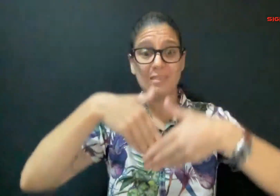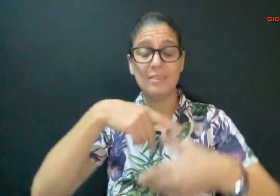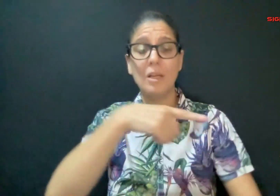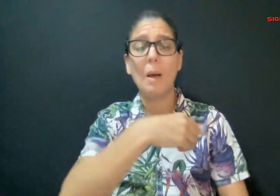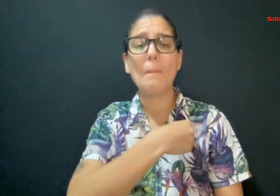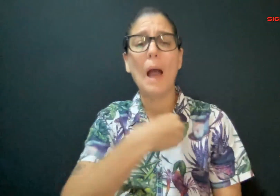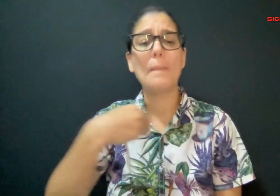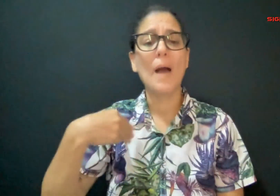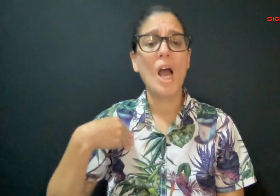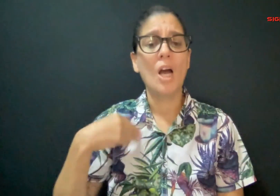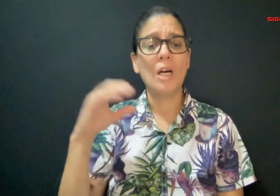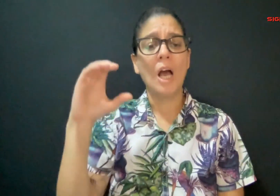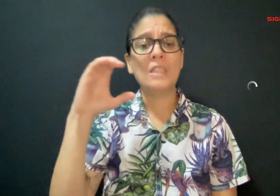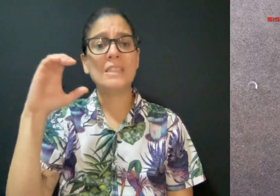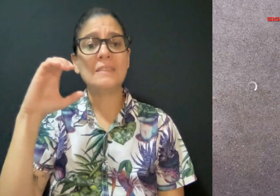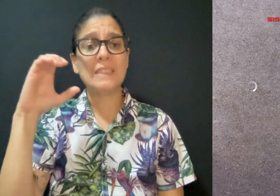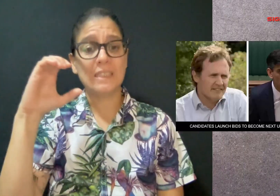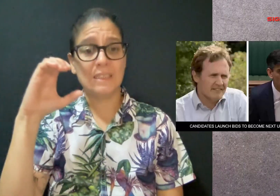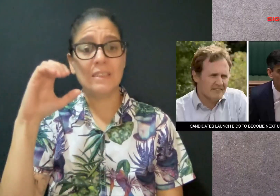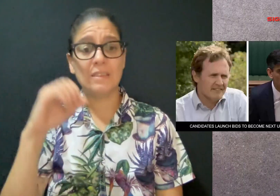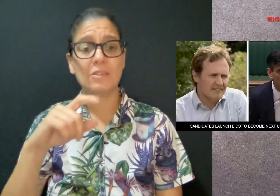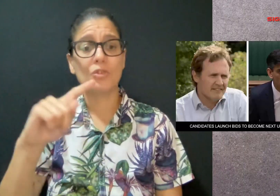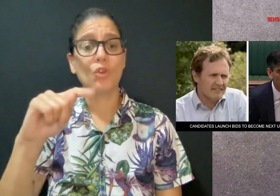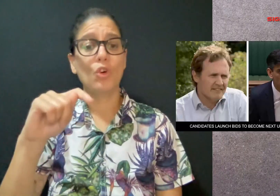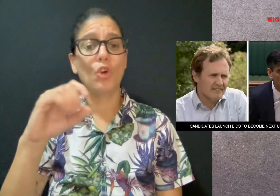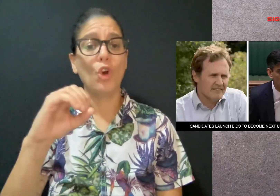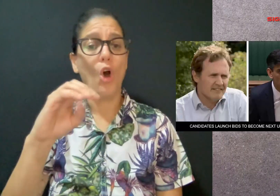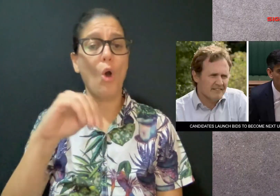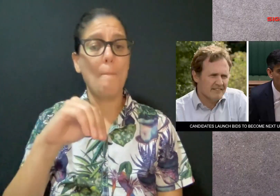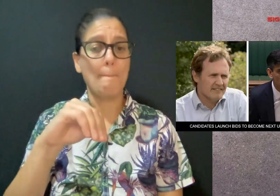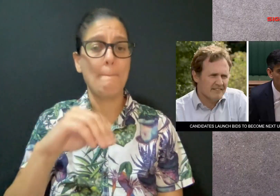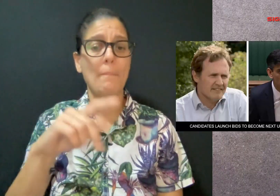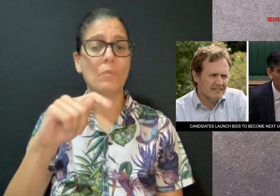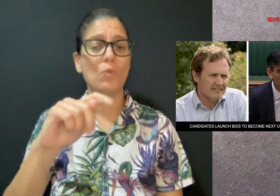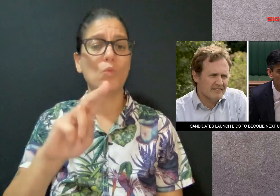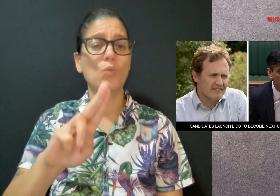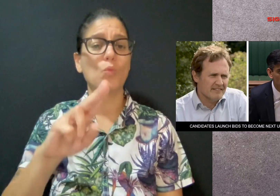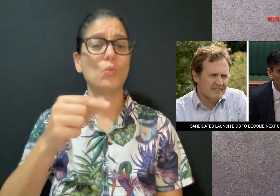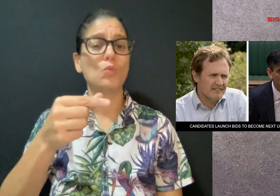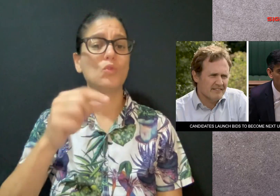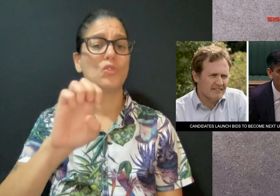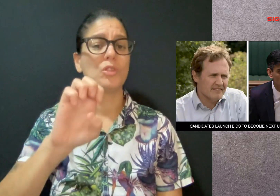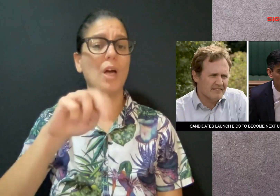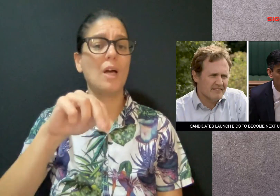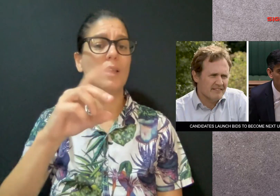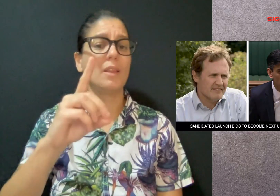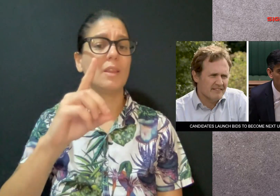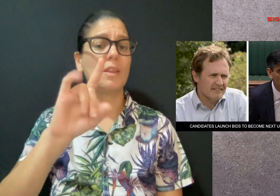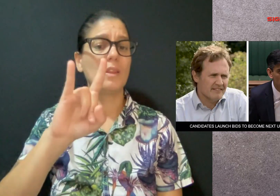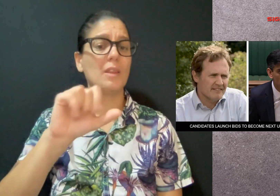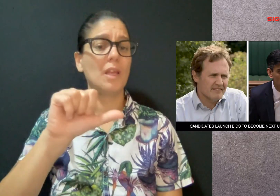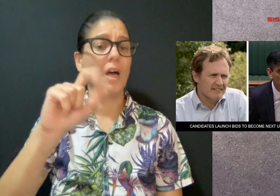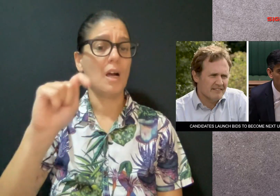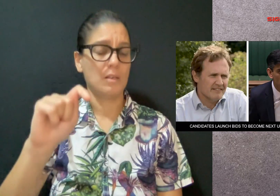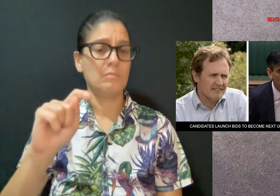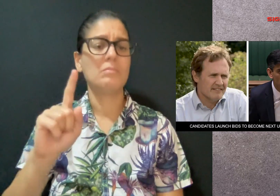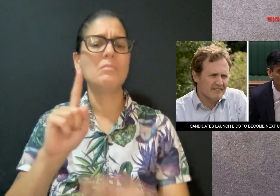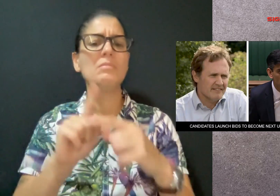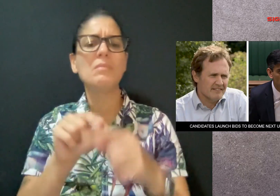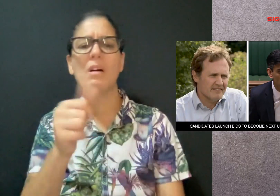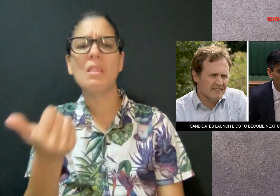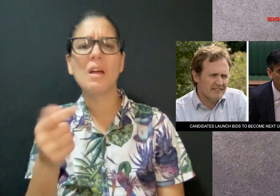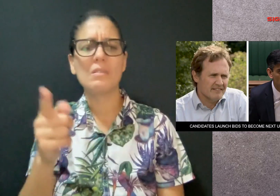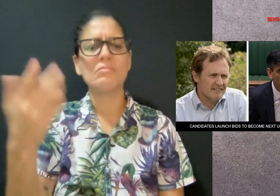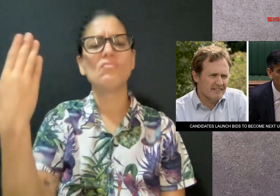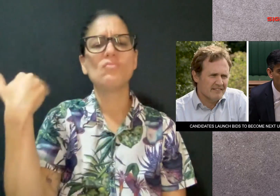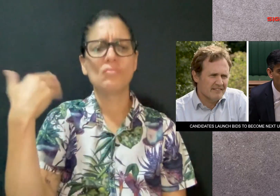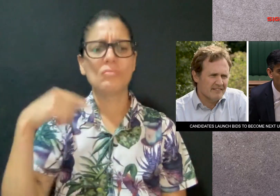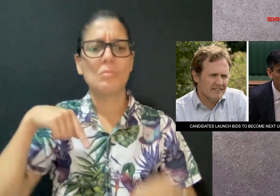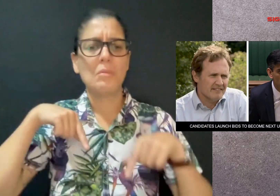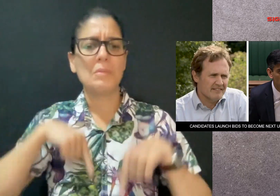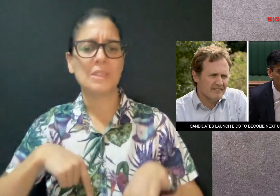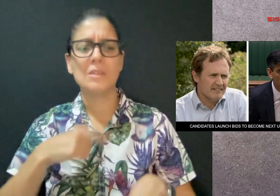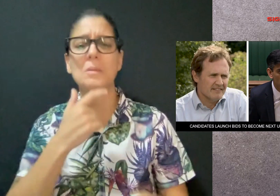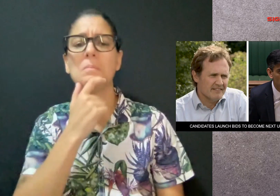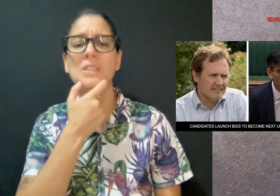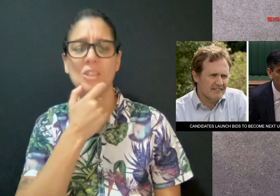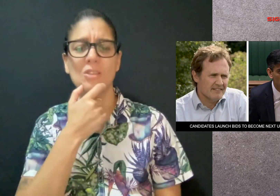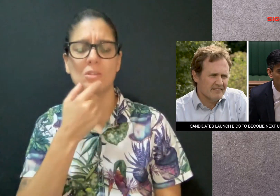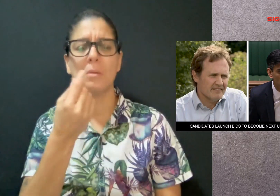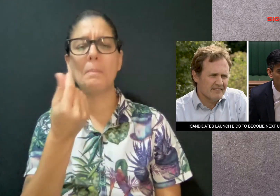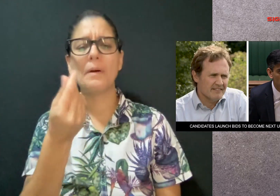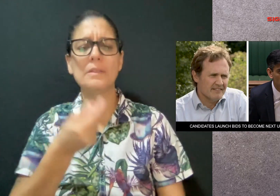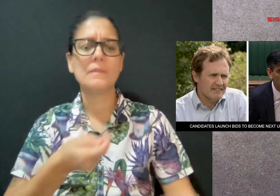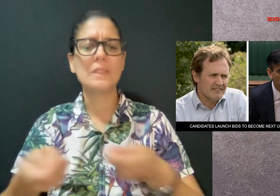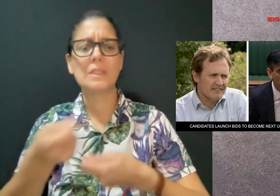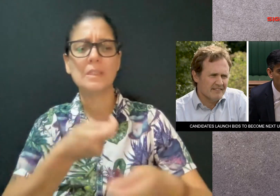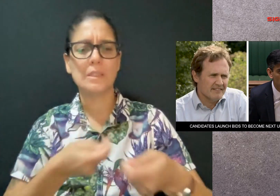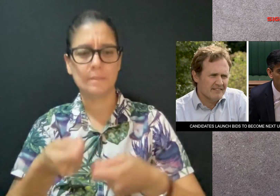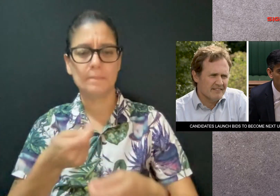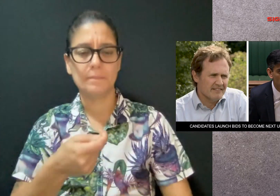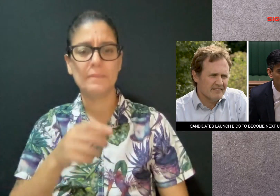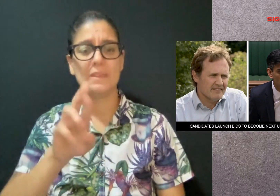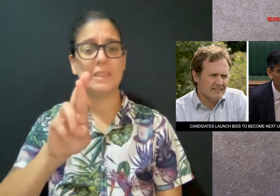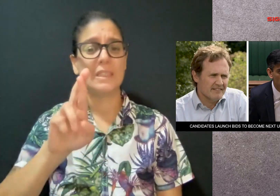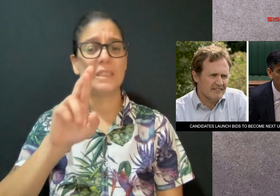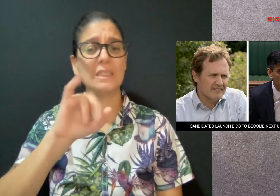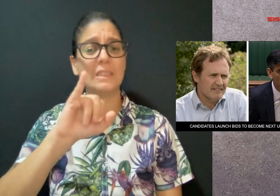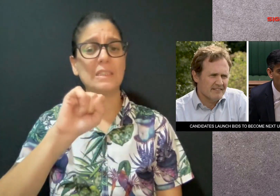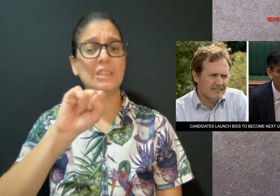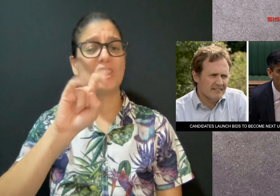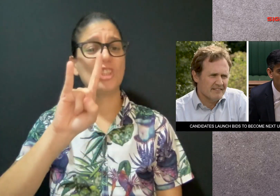by Thursday night conservative member Tom Tugendhat and former British finance minister